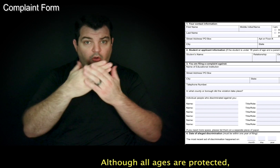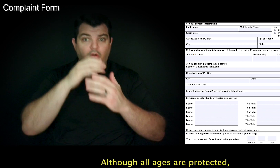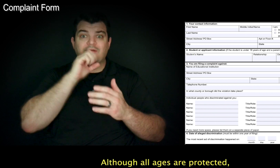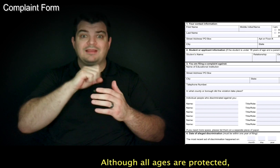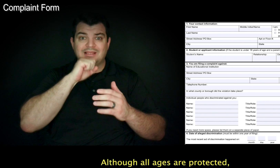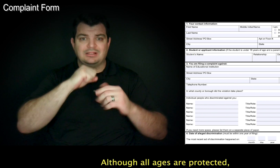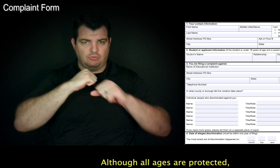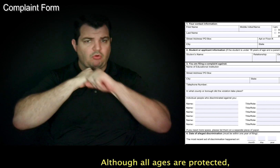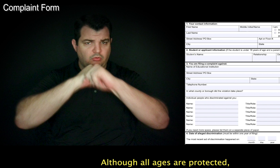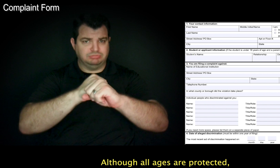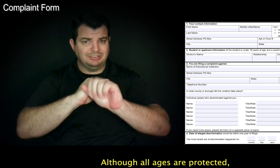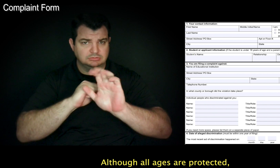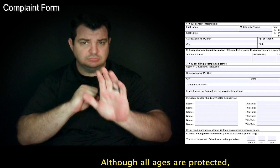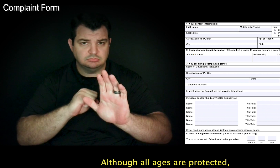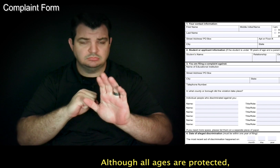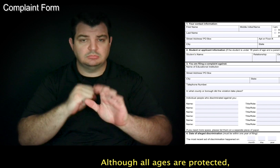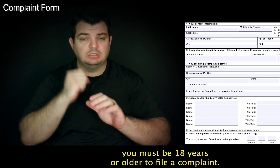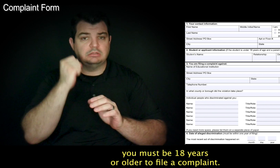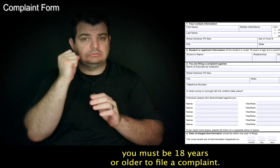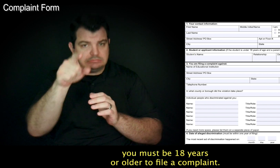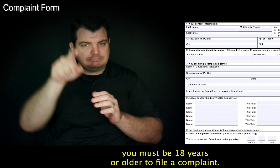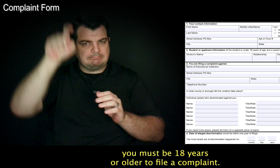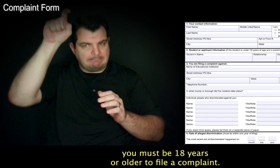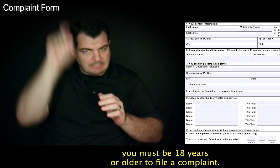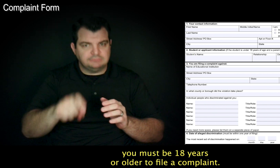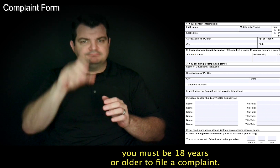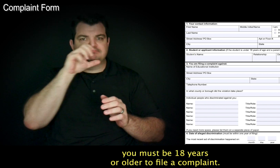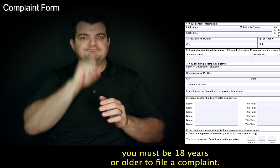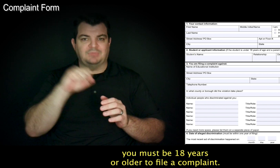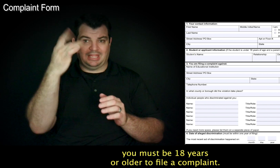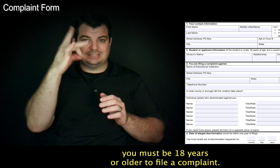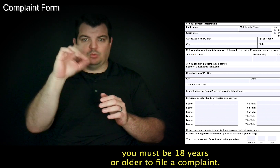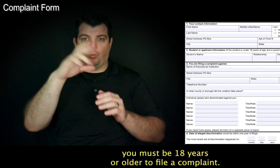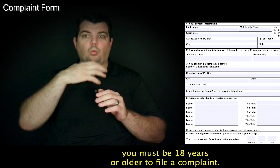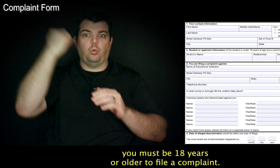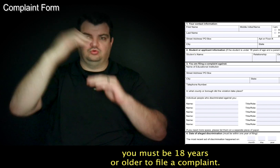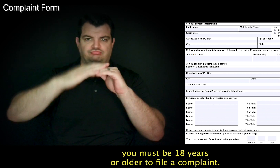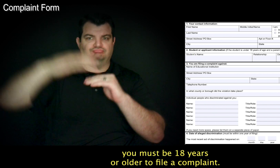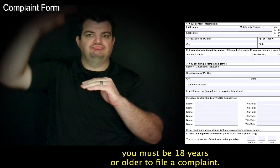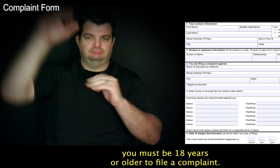Although all ages are protected, you must be 18 years or older to file a complaint.